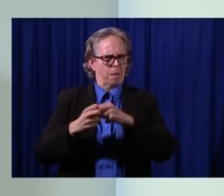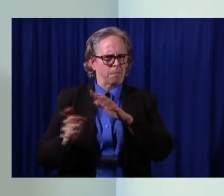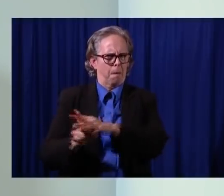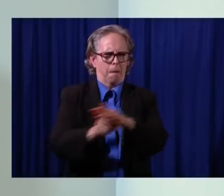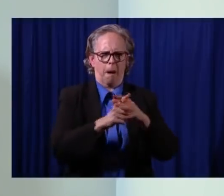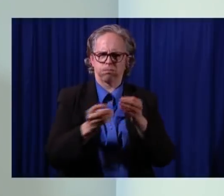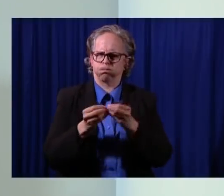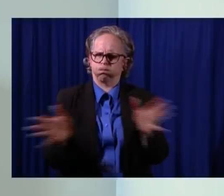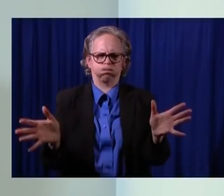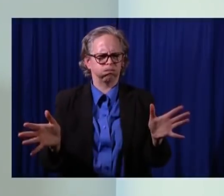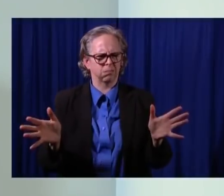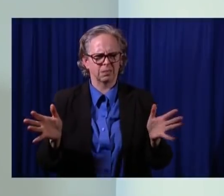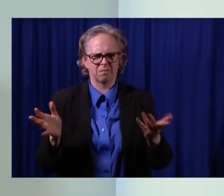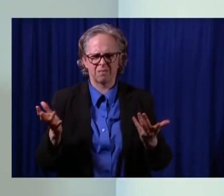TARGETS OF DIGITAL FRAUD